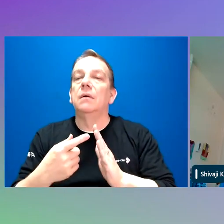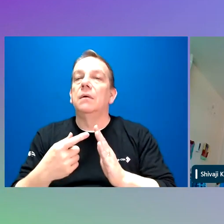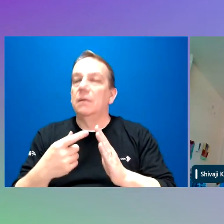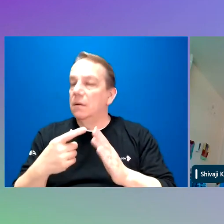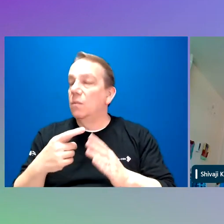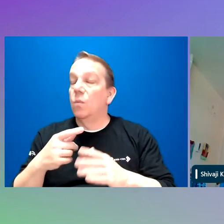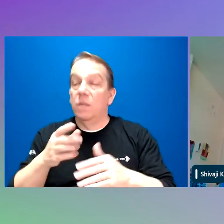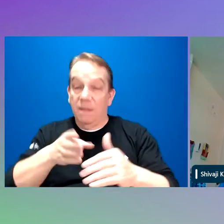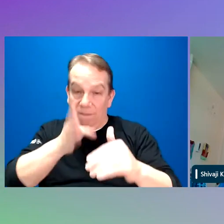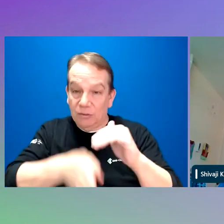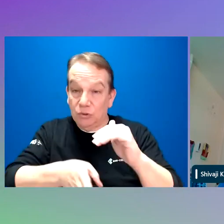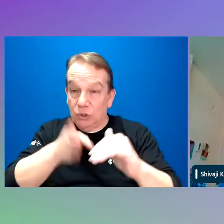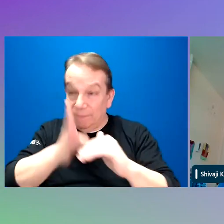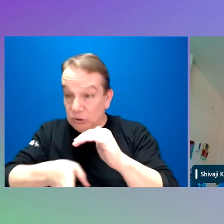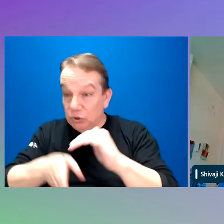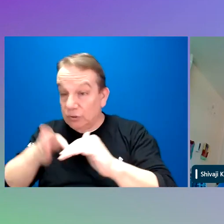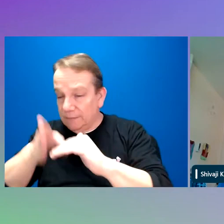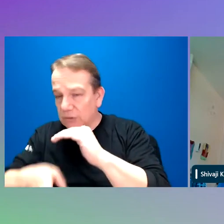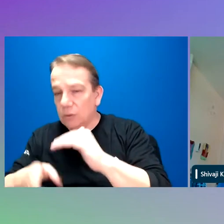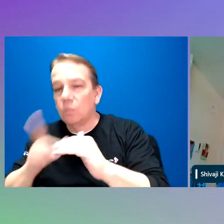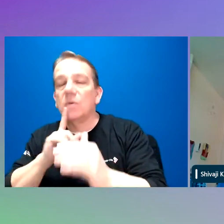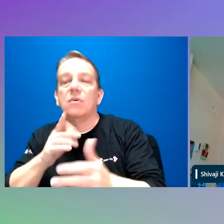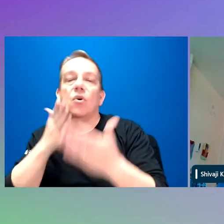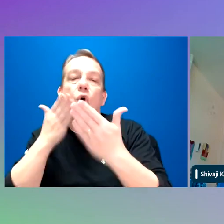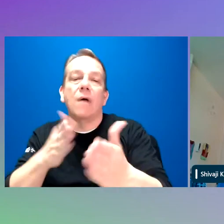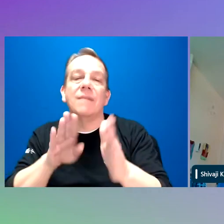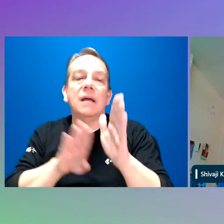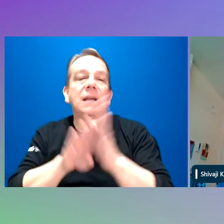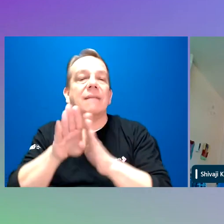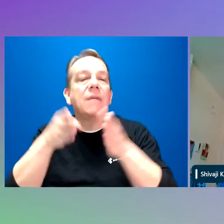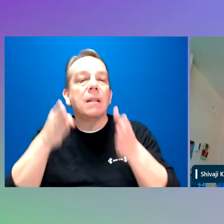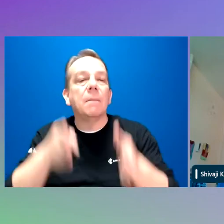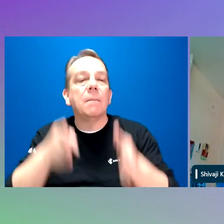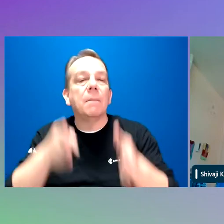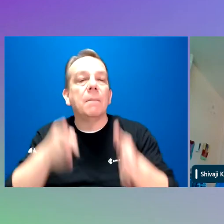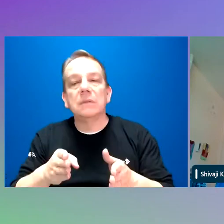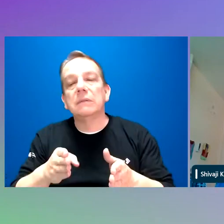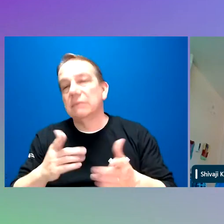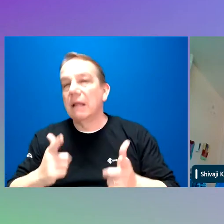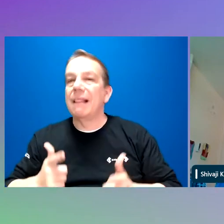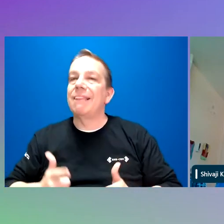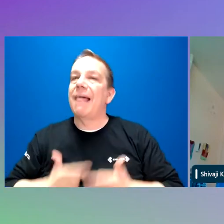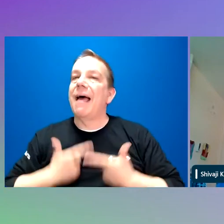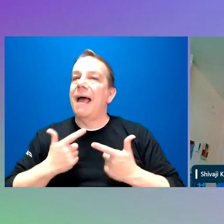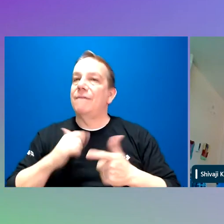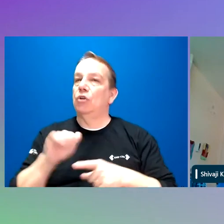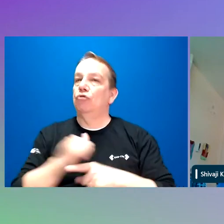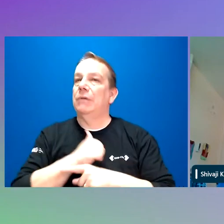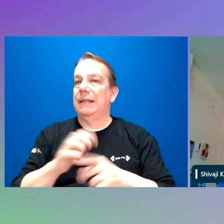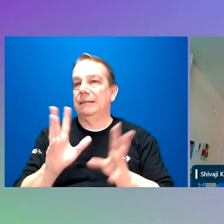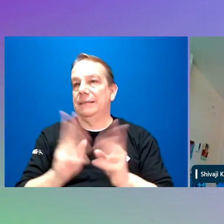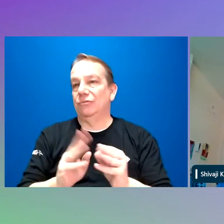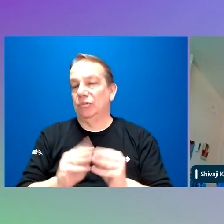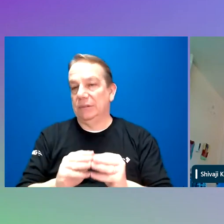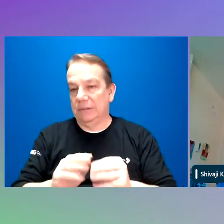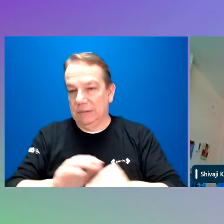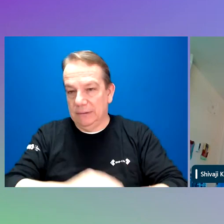developer specific basic live